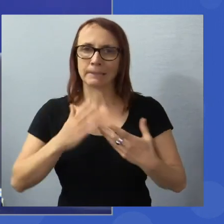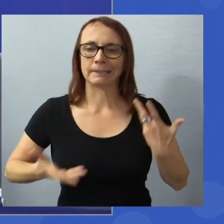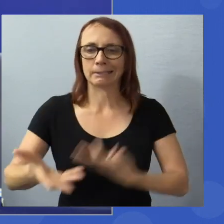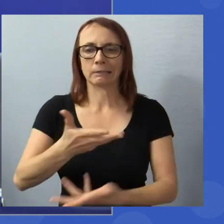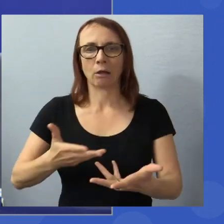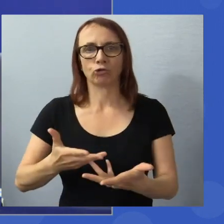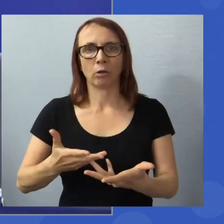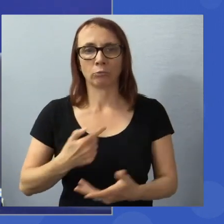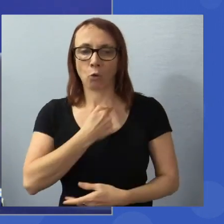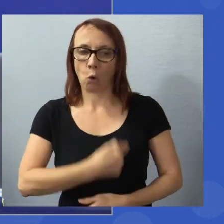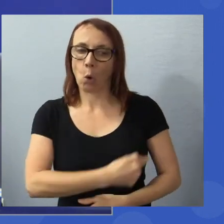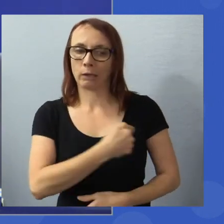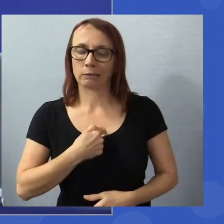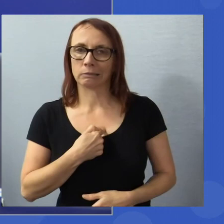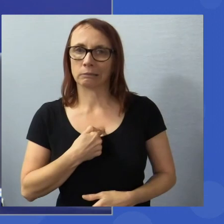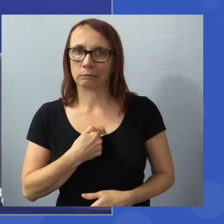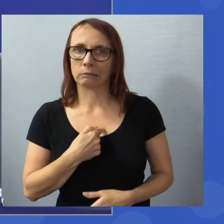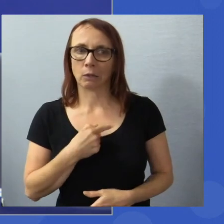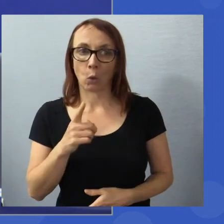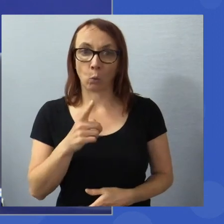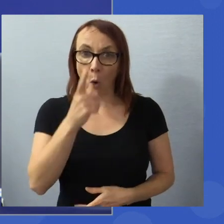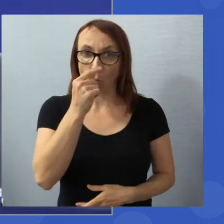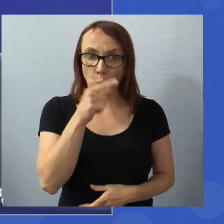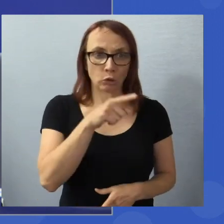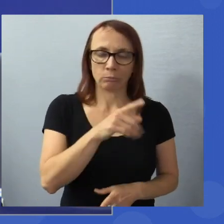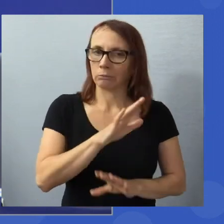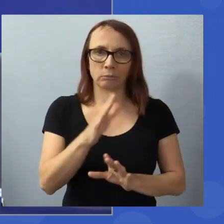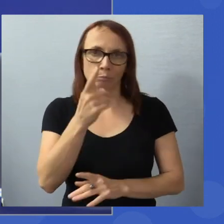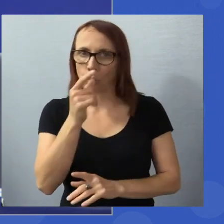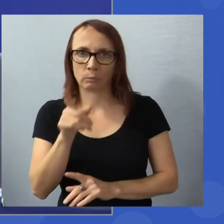we've approached it and around what we can do and what we can't do and I think